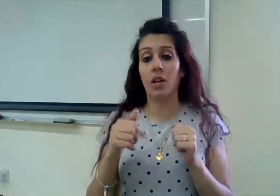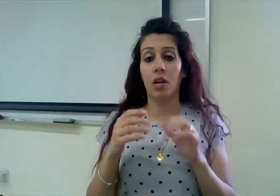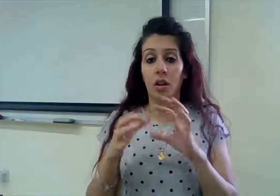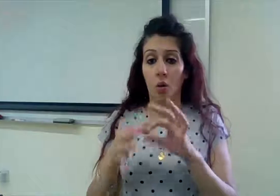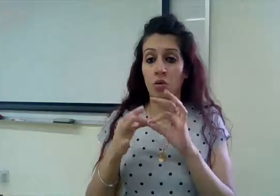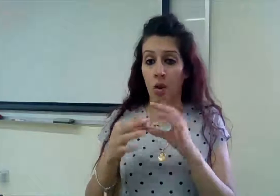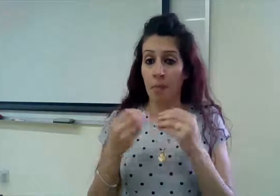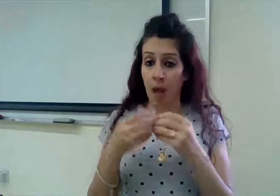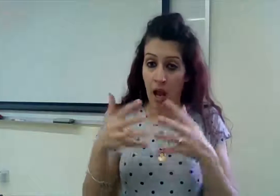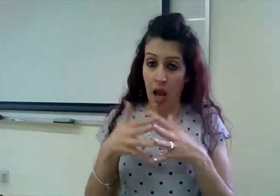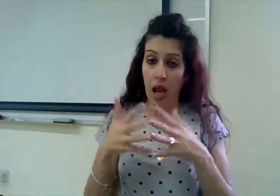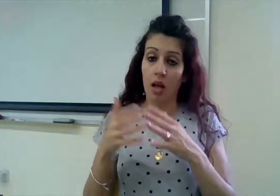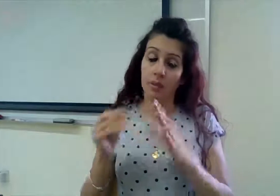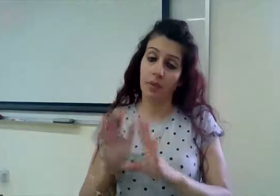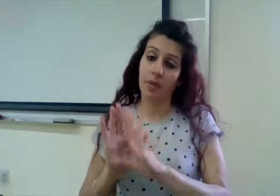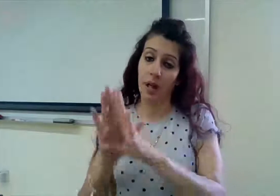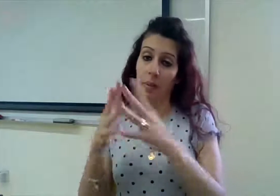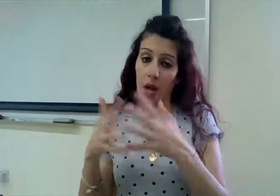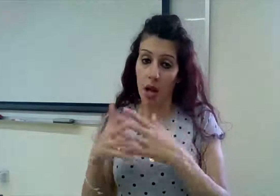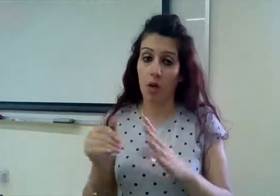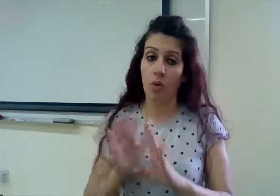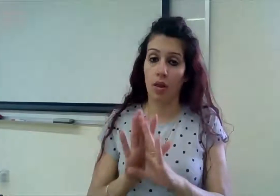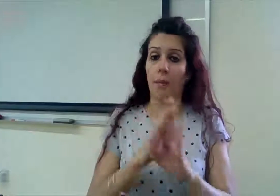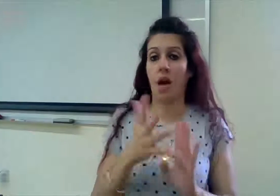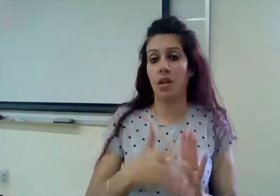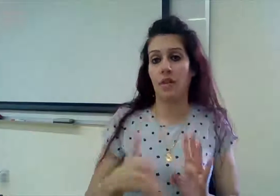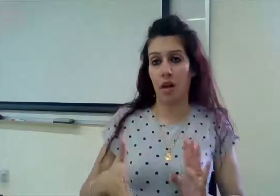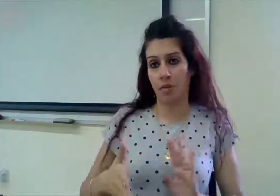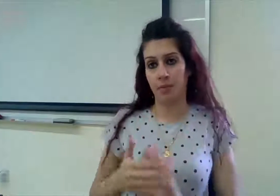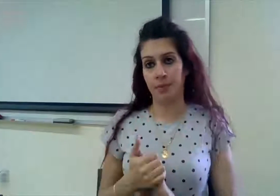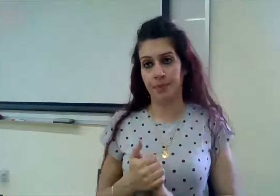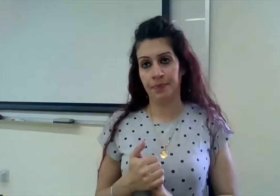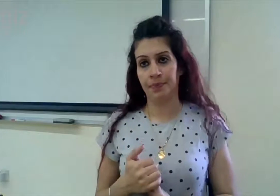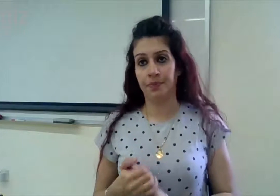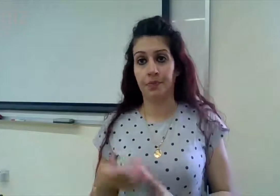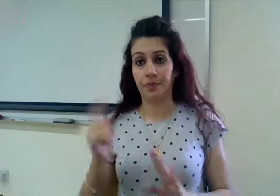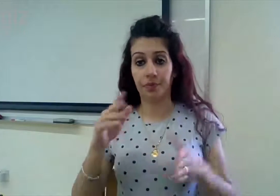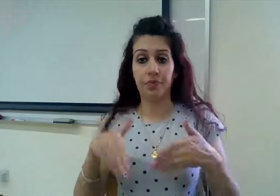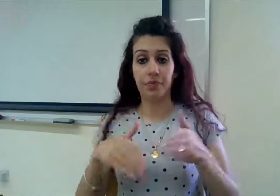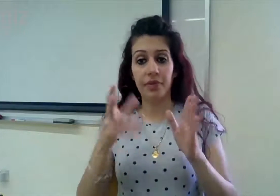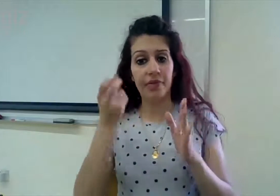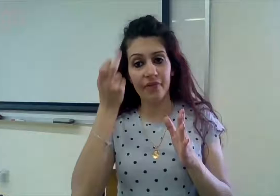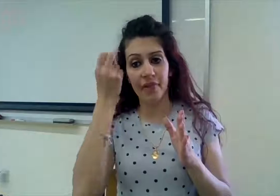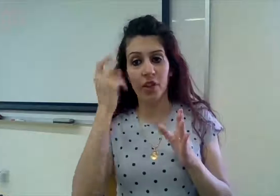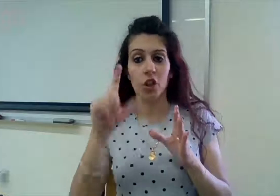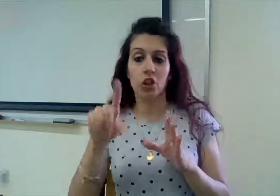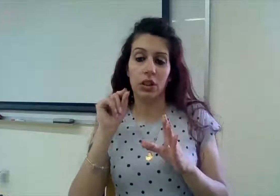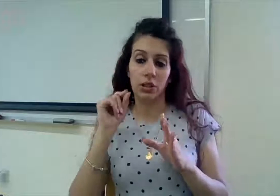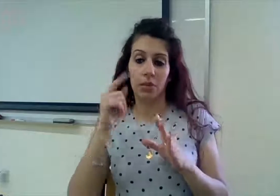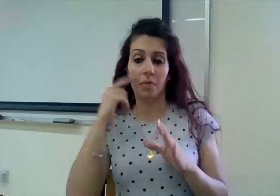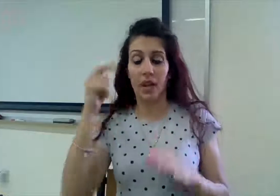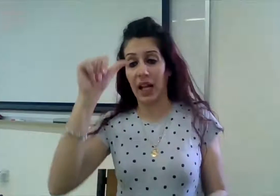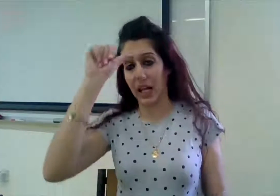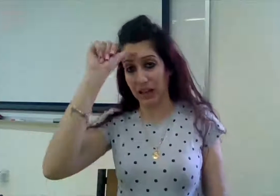follow anything but rather following the school program but making it much more